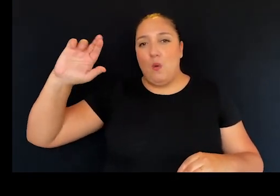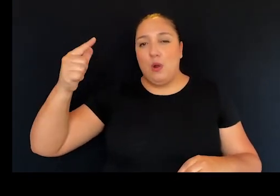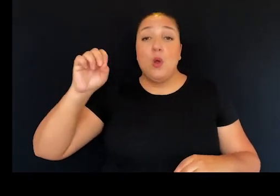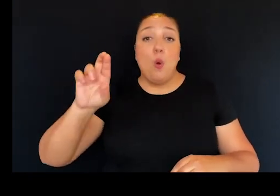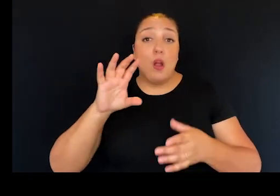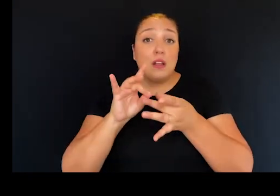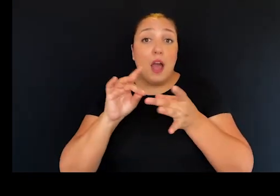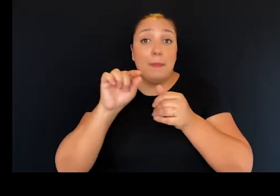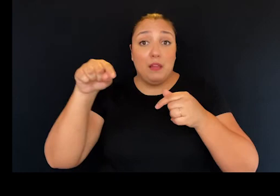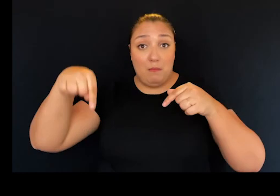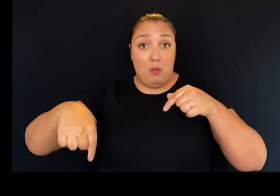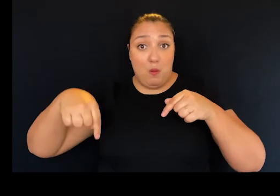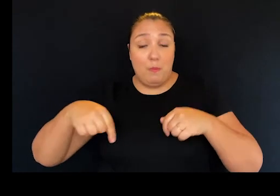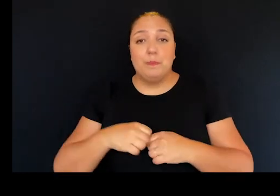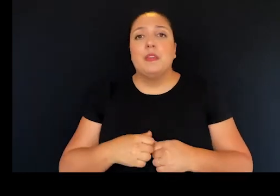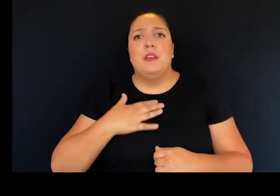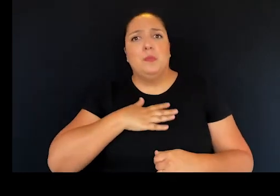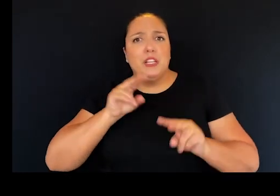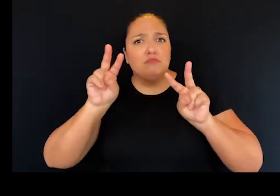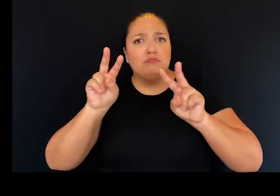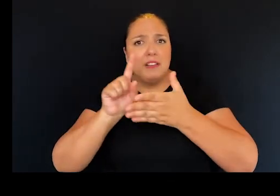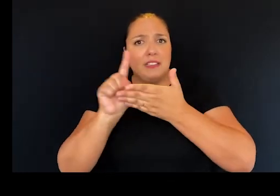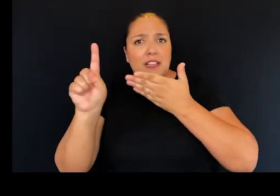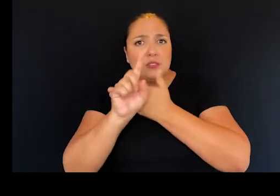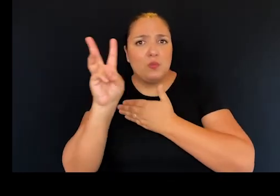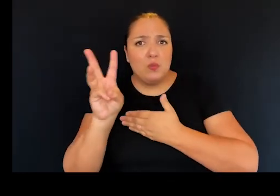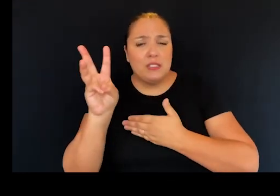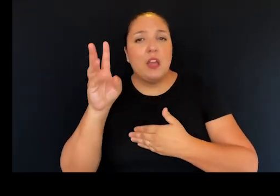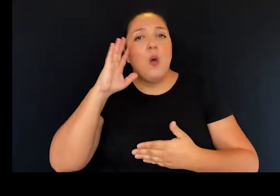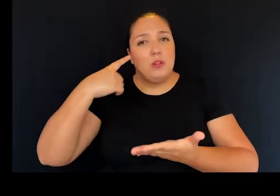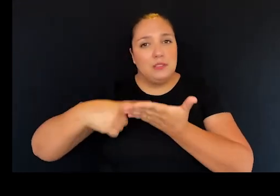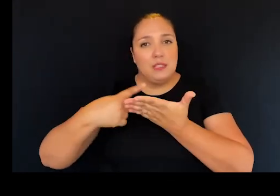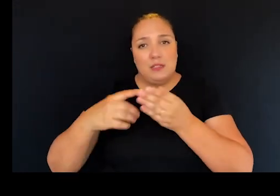where we'll bring you more information on disability rights in the state of New York.